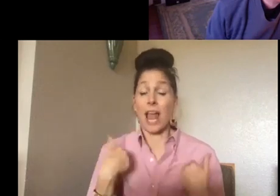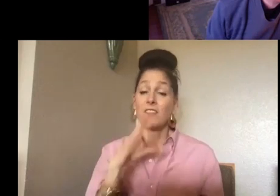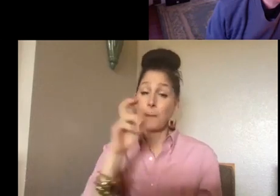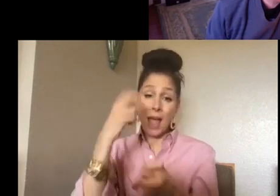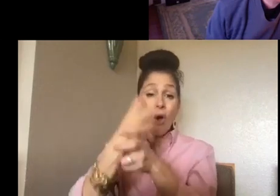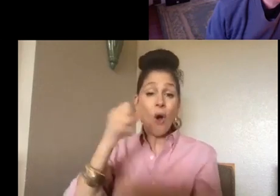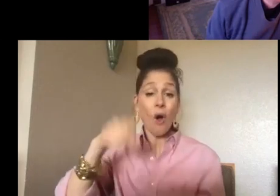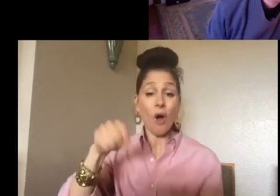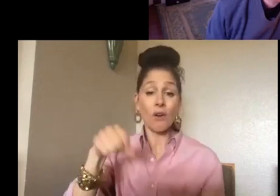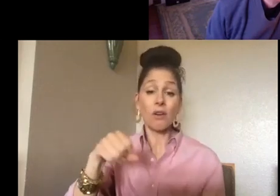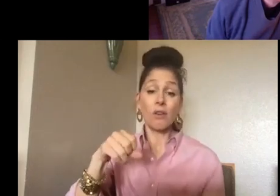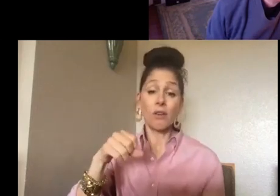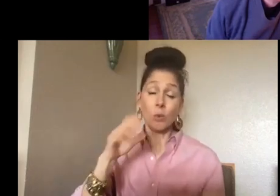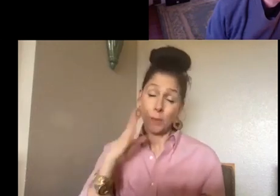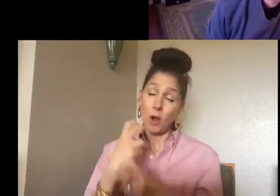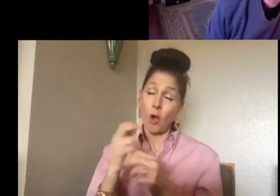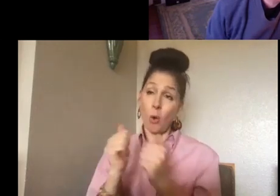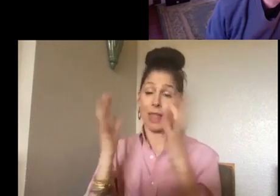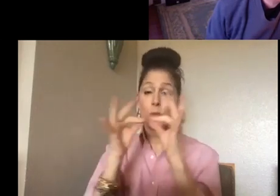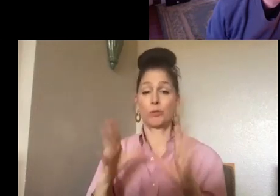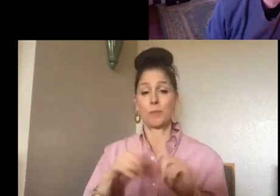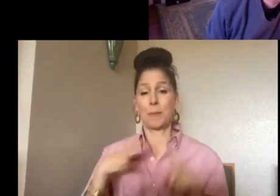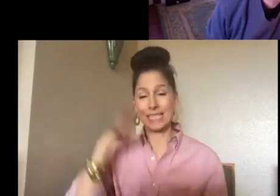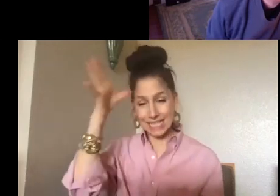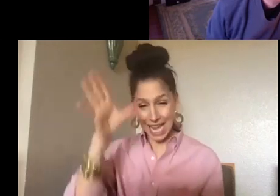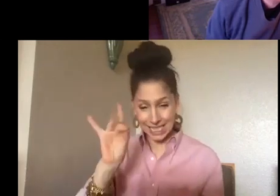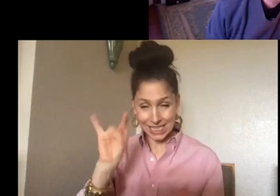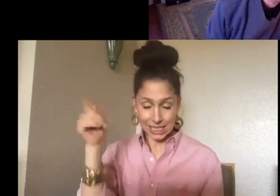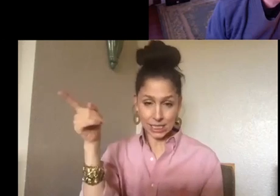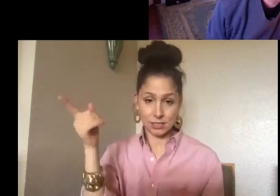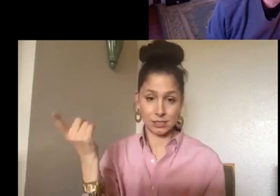you know. It would have been hard, yes, without an interpreter,